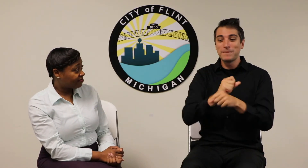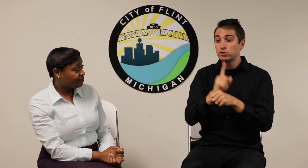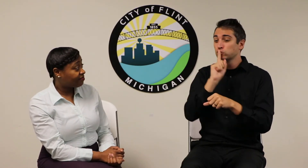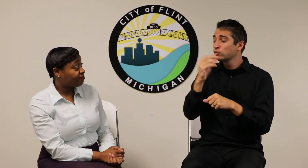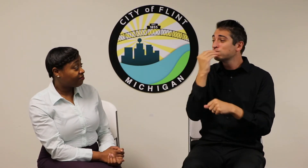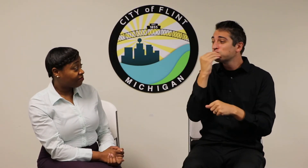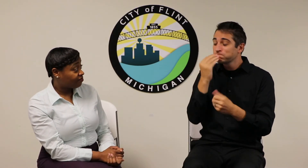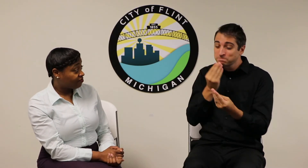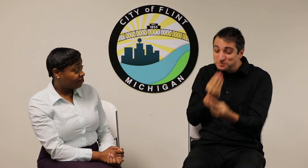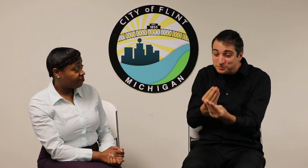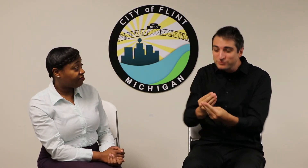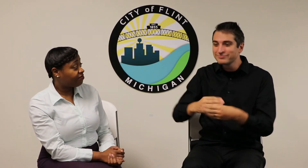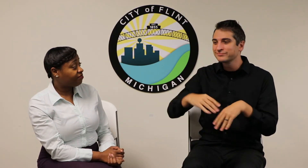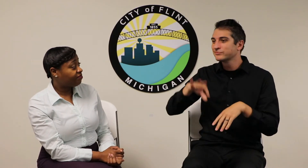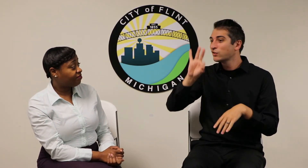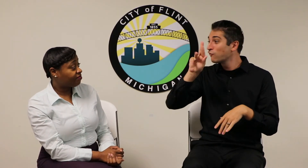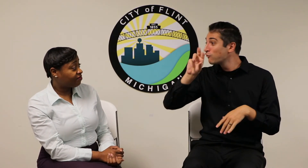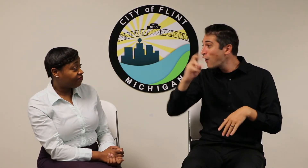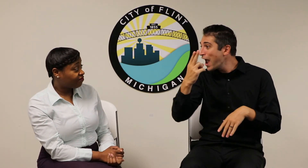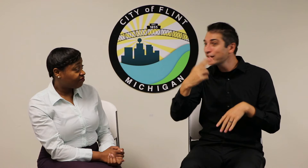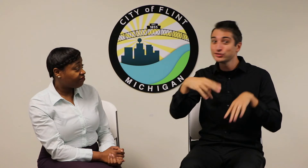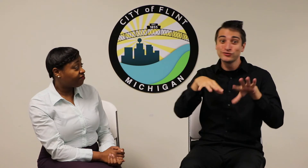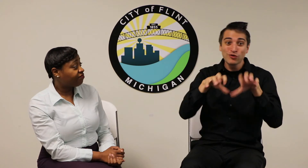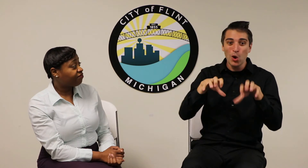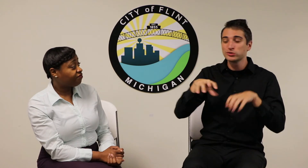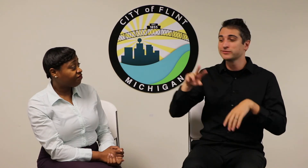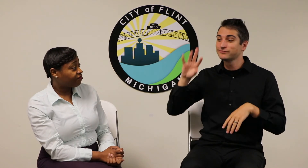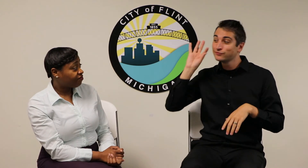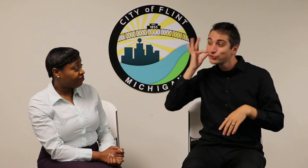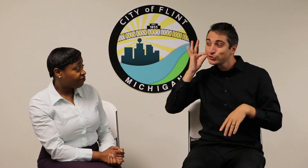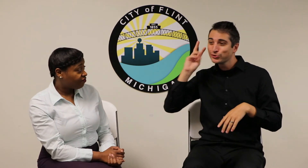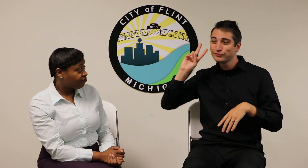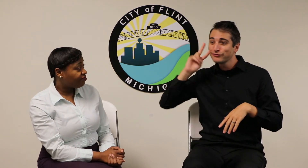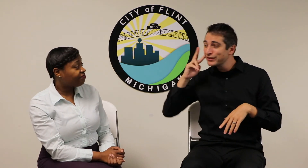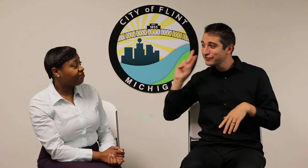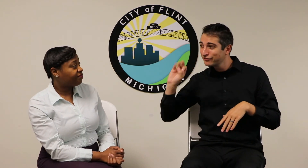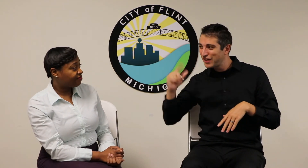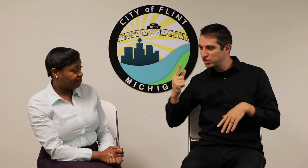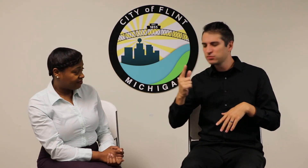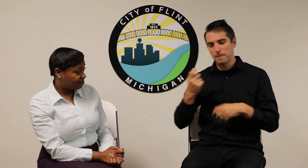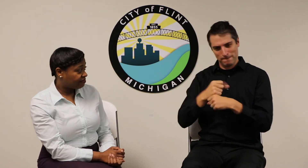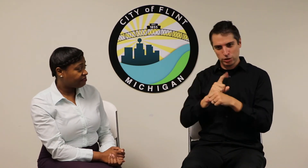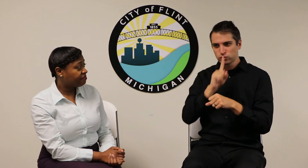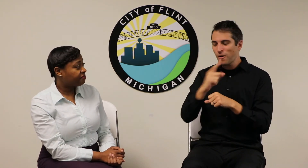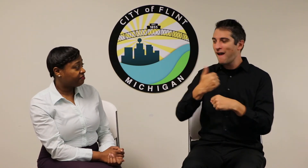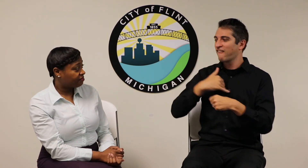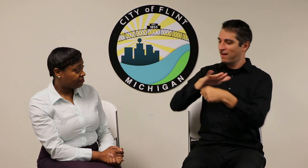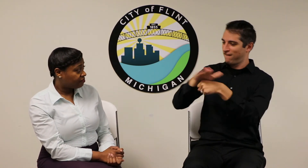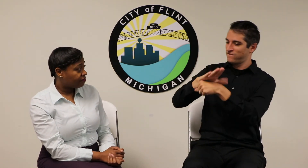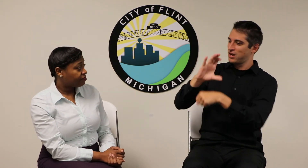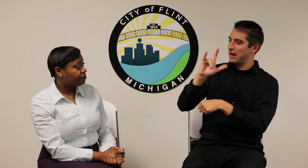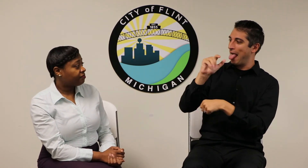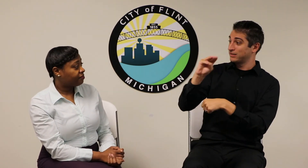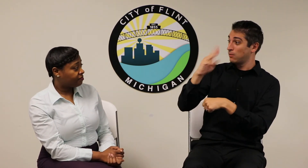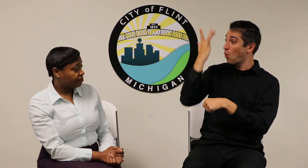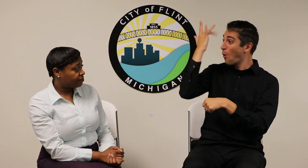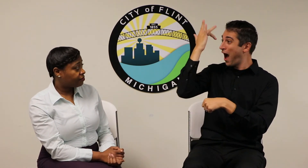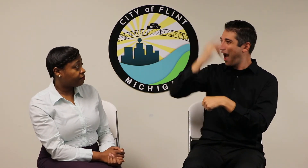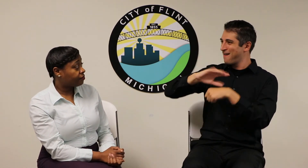healthy foods that have, and that's fresh fruits, even frozen fruits and vegetables, so that you get more calcium that will reduce the amount of lead from